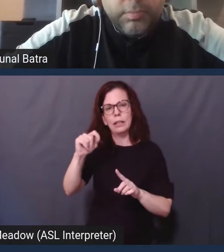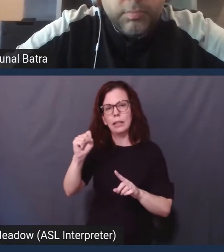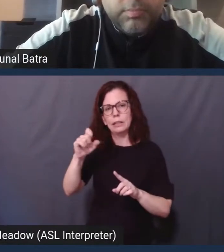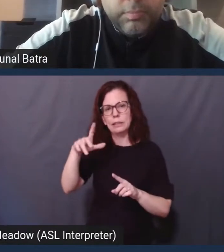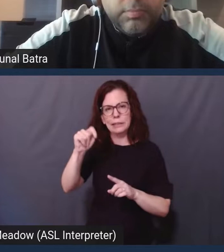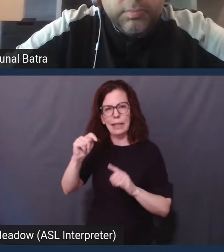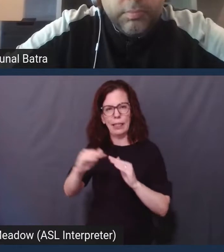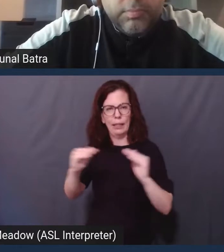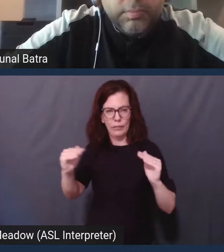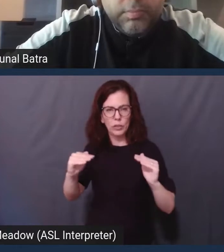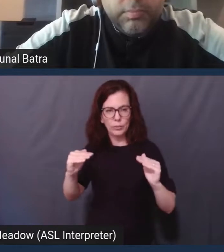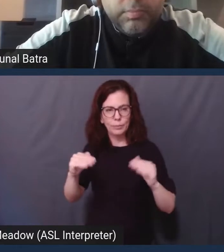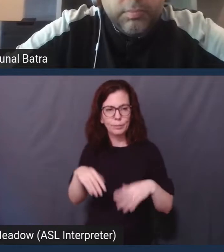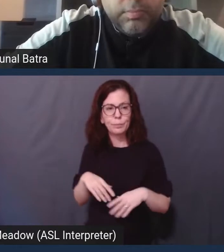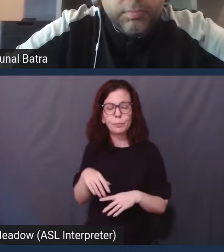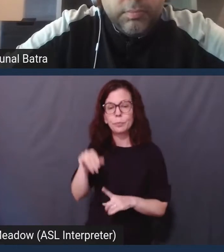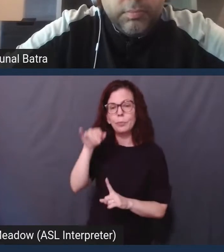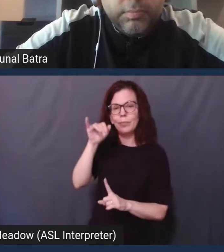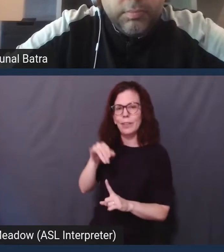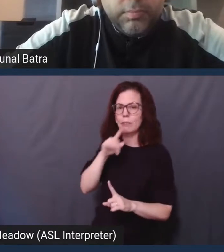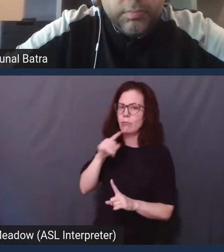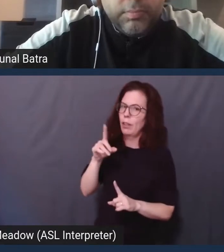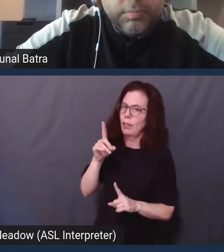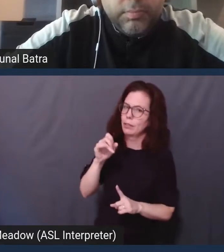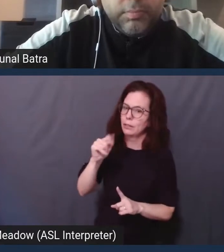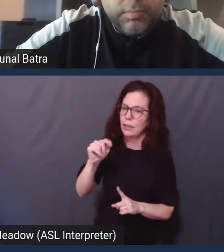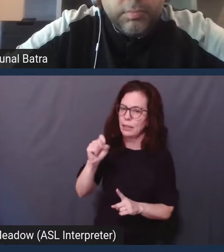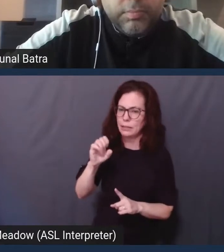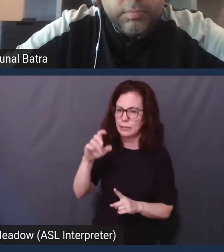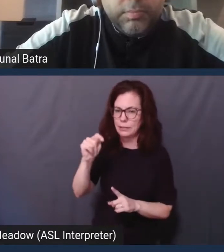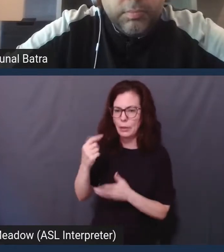So that's what really dataset is, that it helps you transform the data